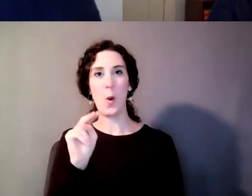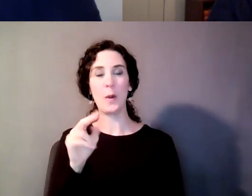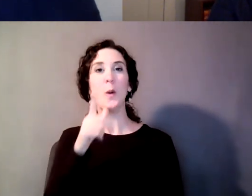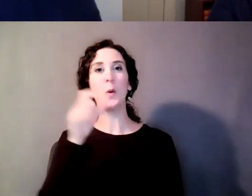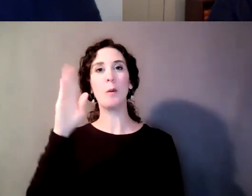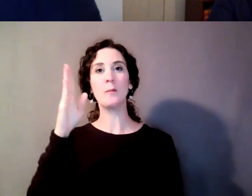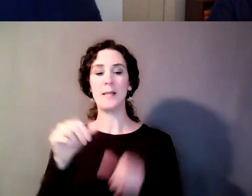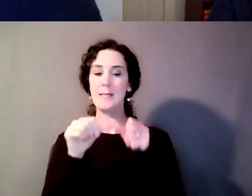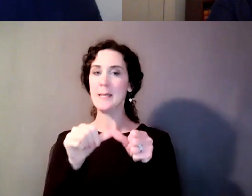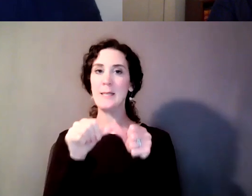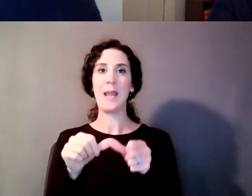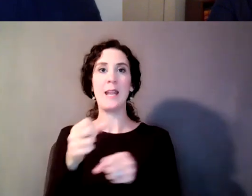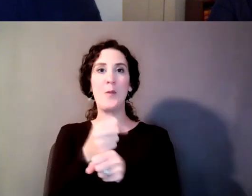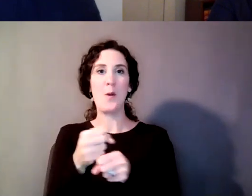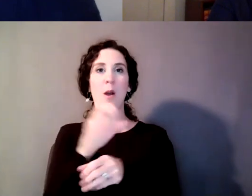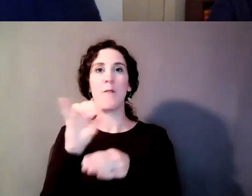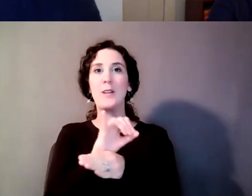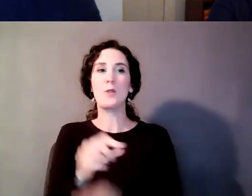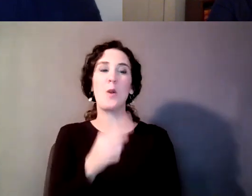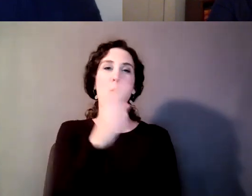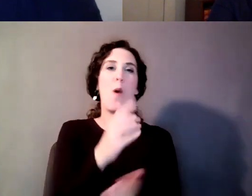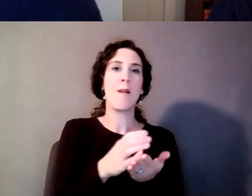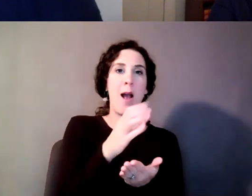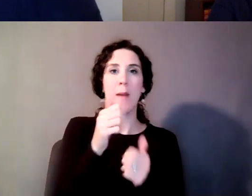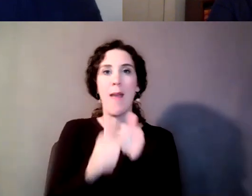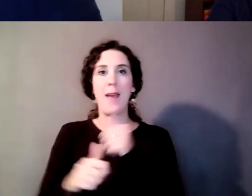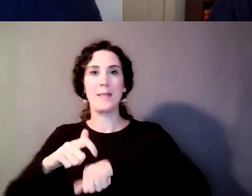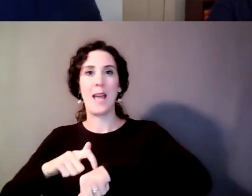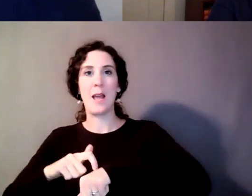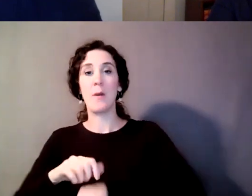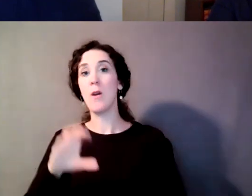industry one cup at a time. D. Major Cohen is a coffee lover who has enjoyed